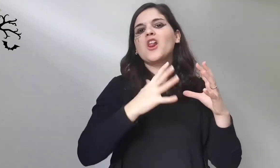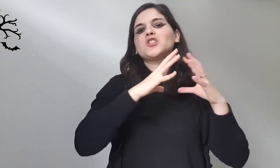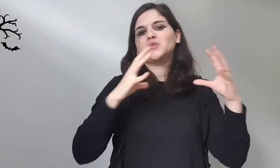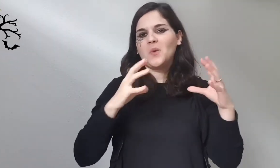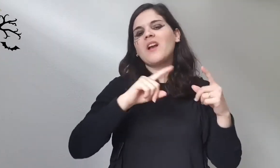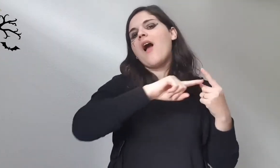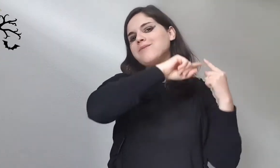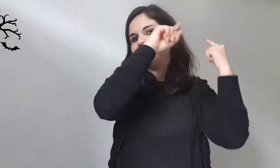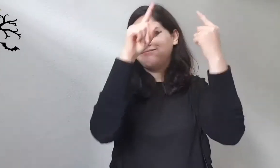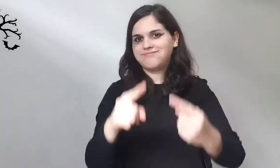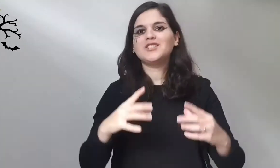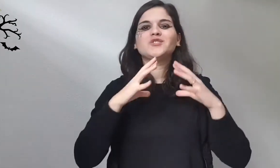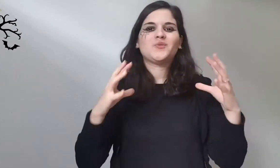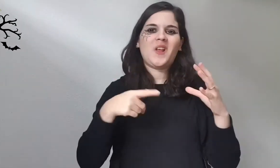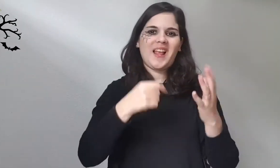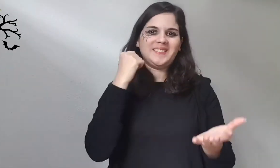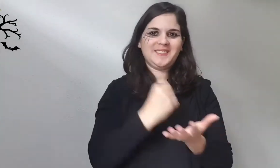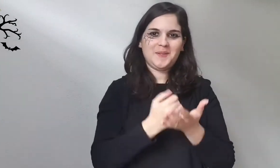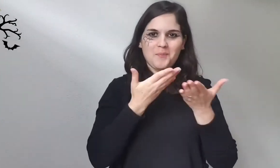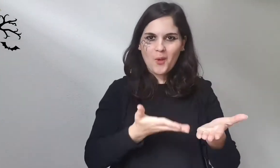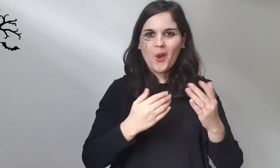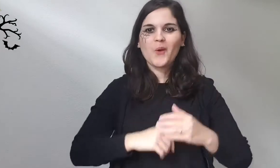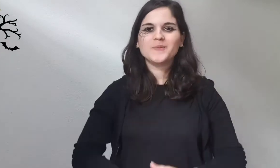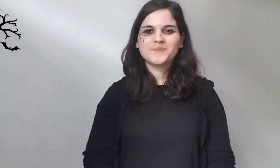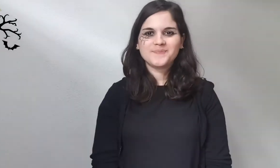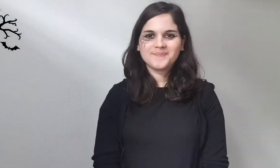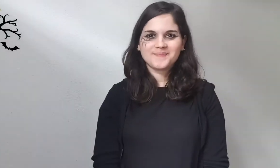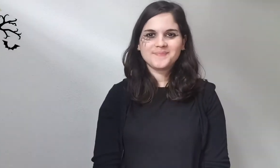For this reason, the pumpkin has been used as a symbol ever since.